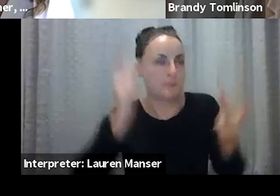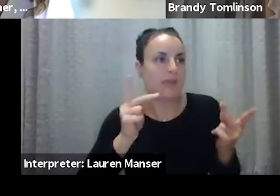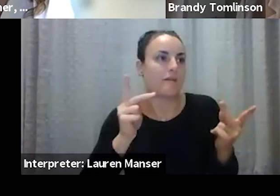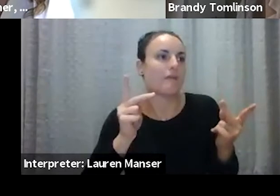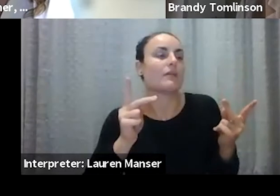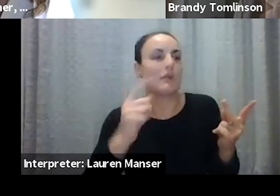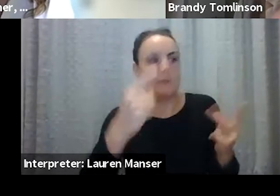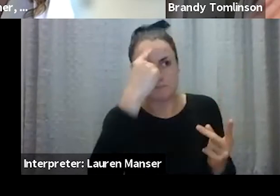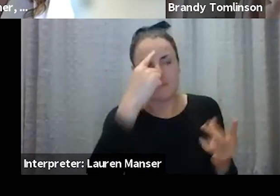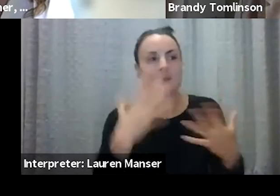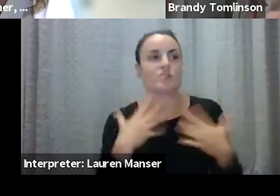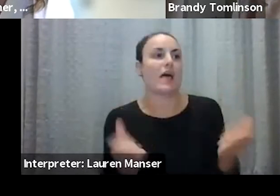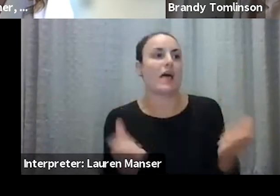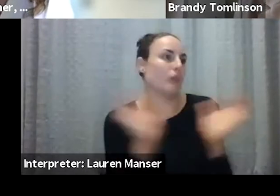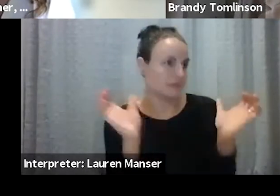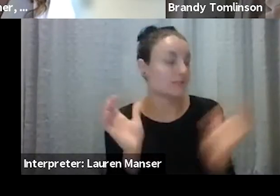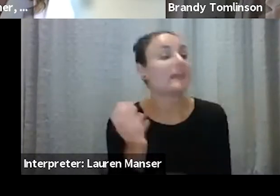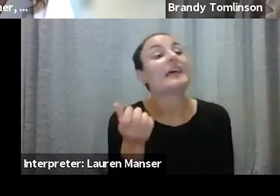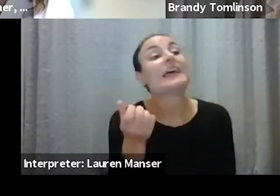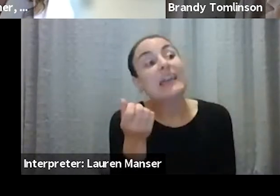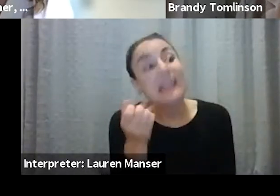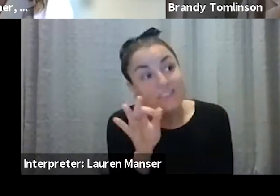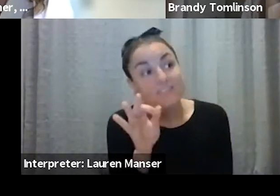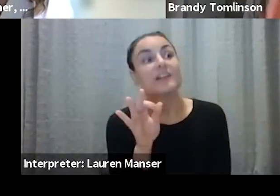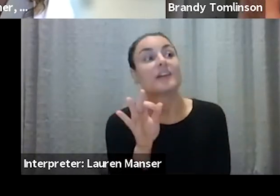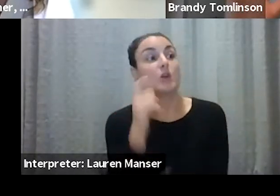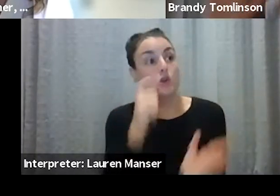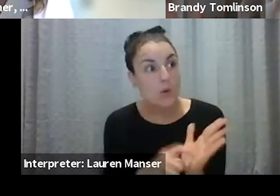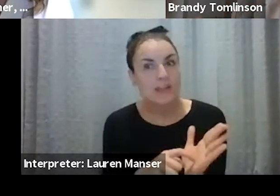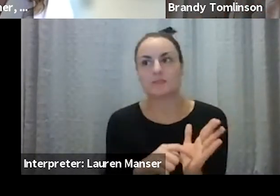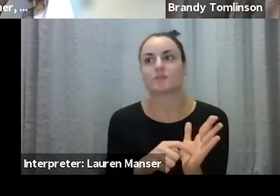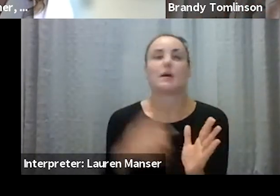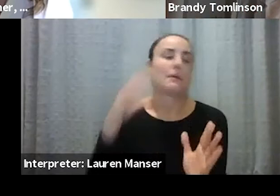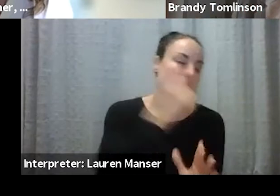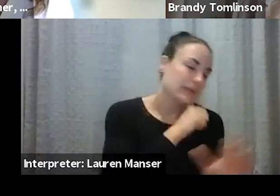and you are starting to miss classes, you're missing your assignment, missed a mid term,